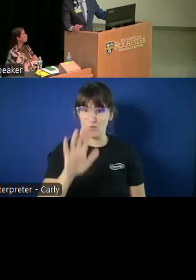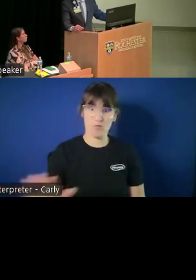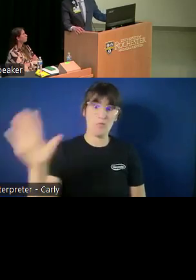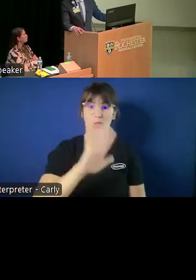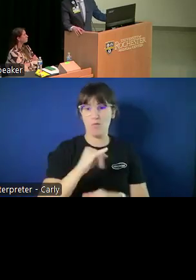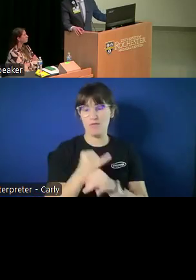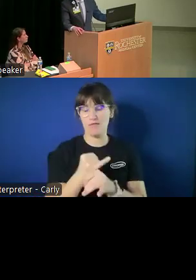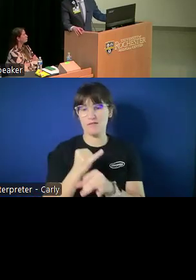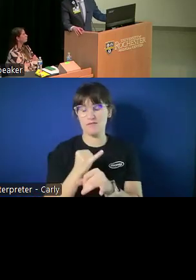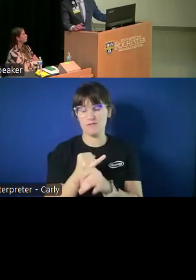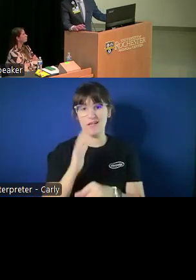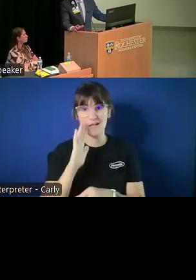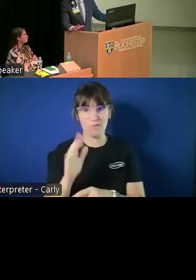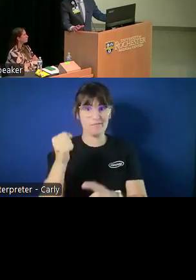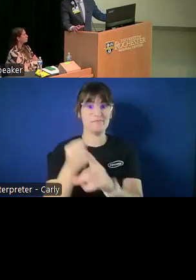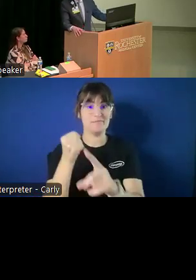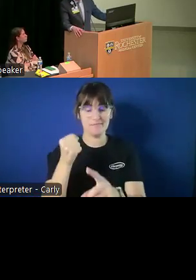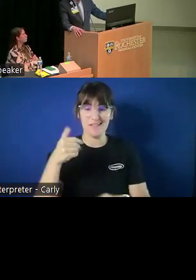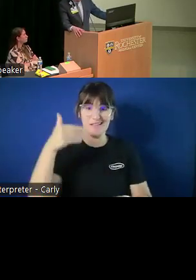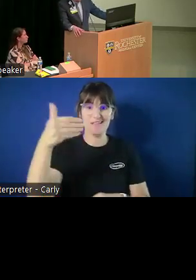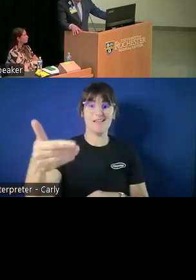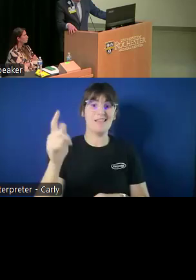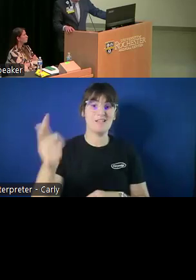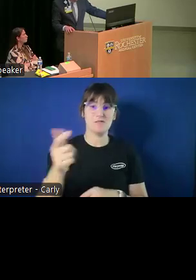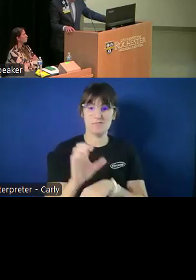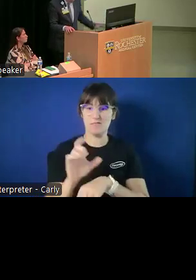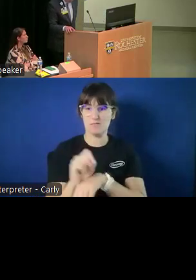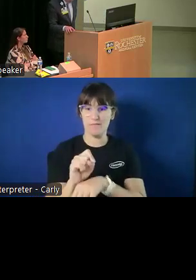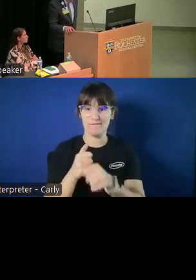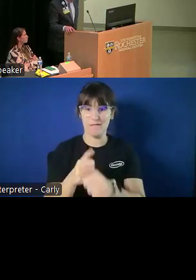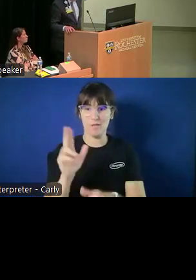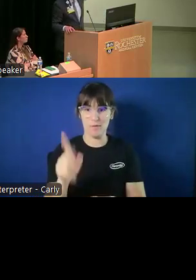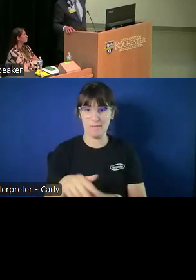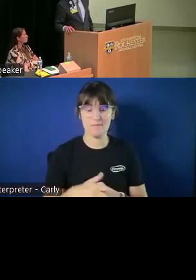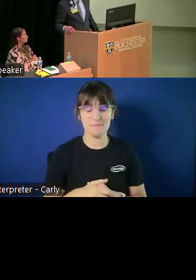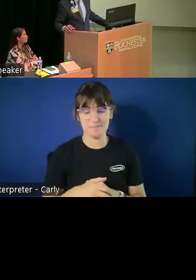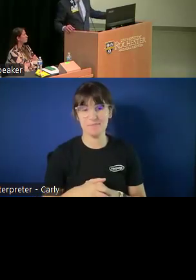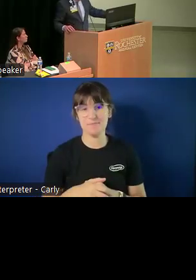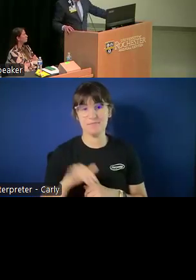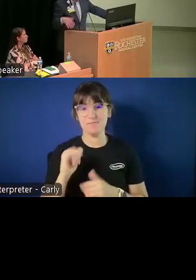huge role in the related consultative follow-ups and she is also um assisting many grant winners